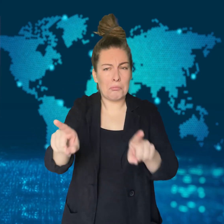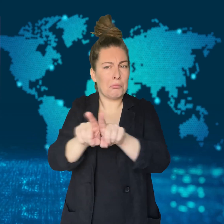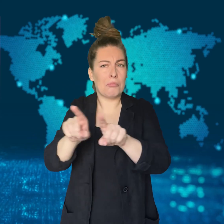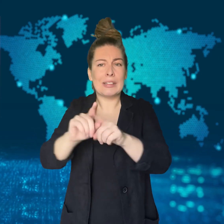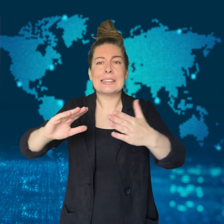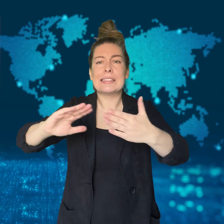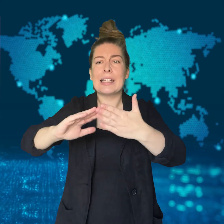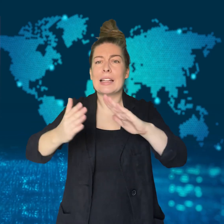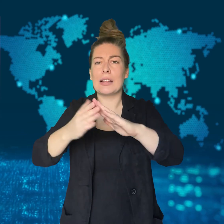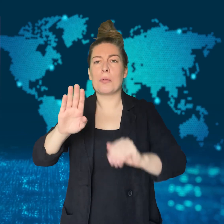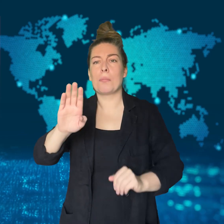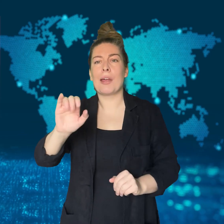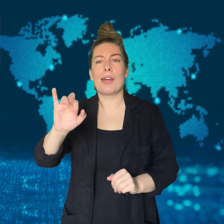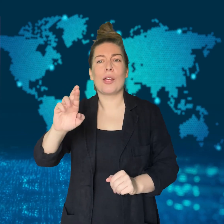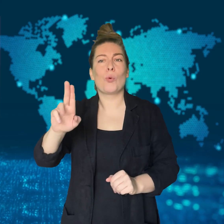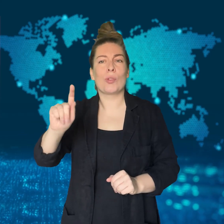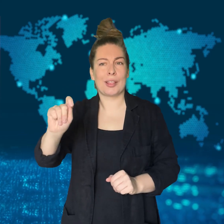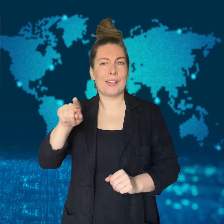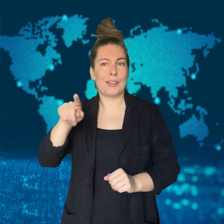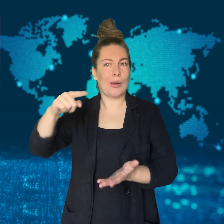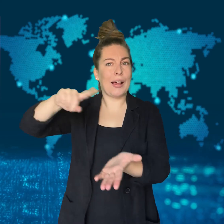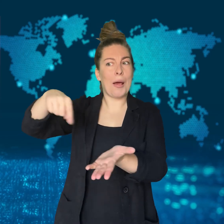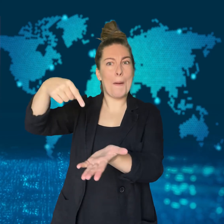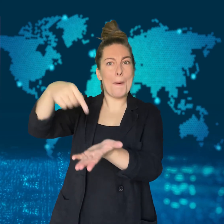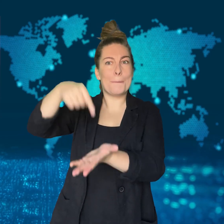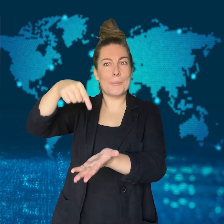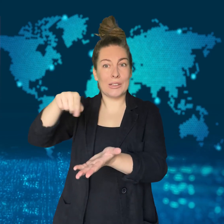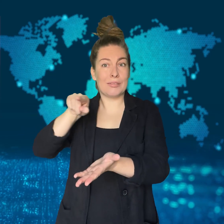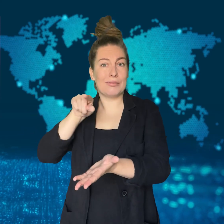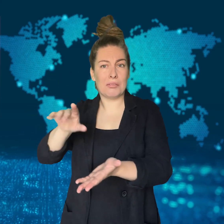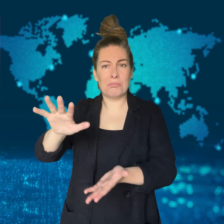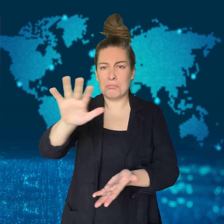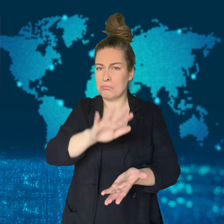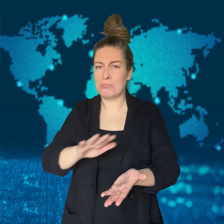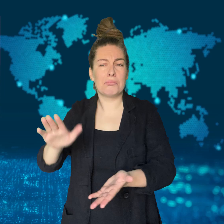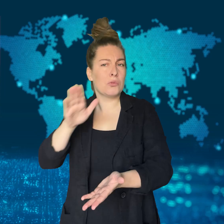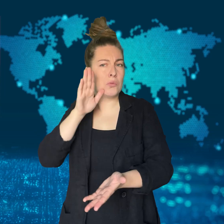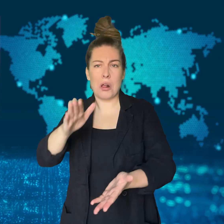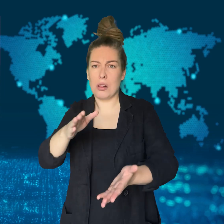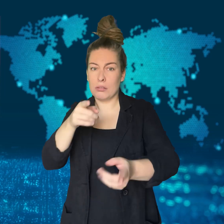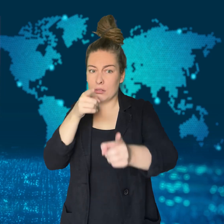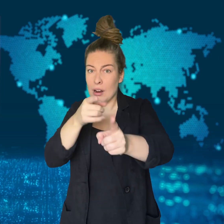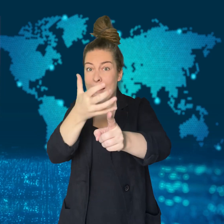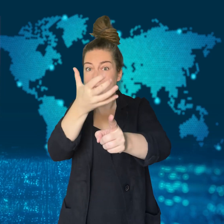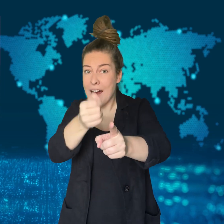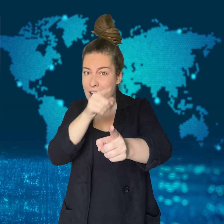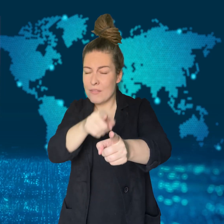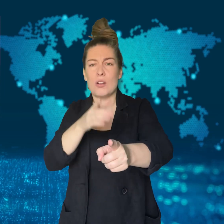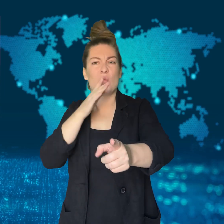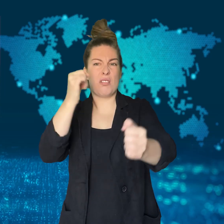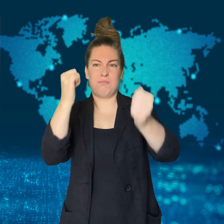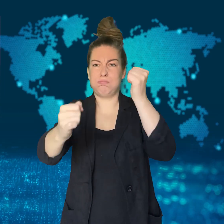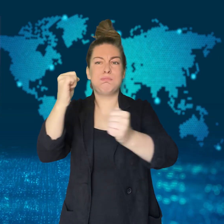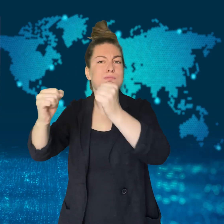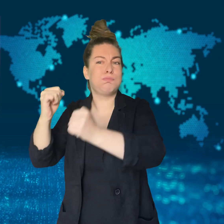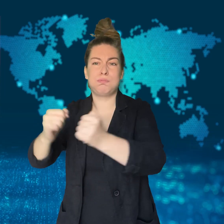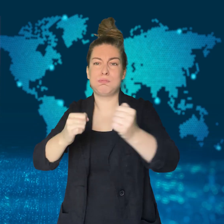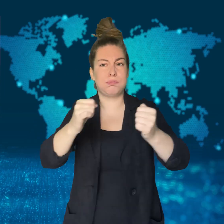Iran has been warning of retaliation if any new attacks take place.